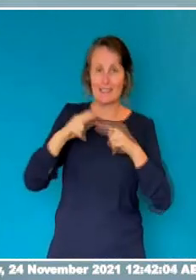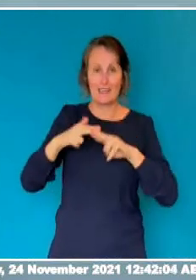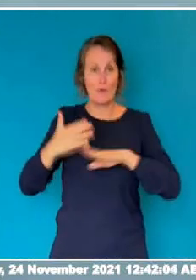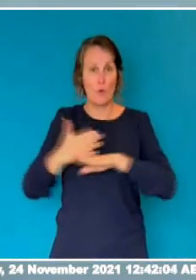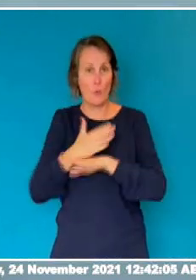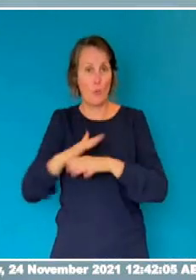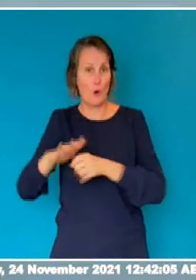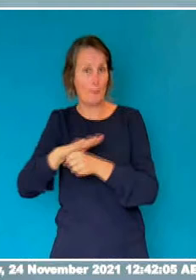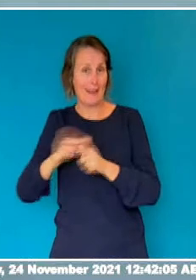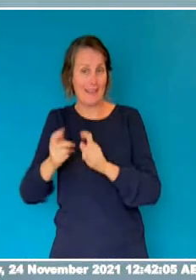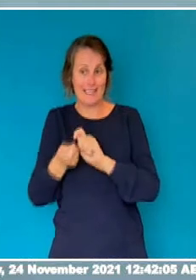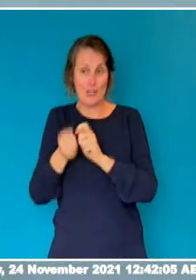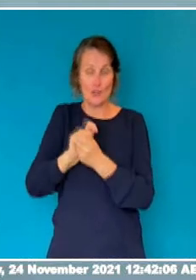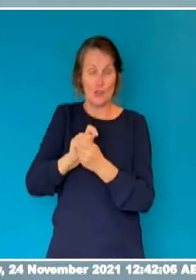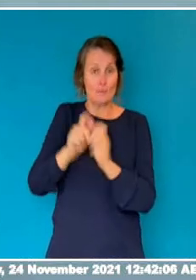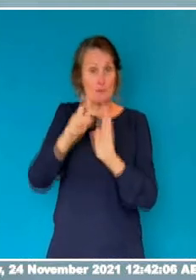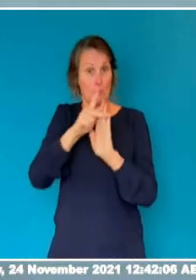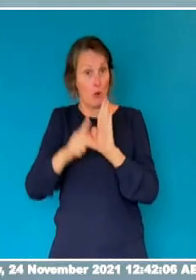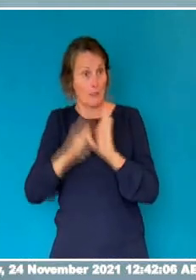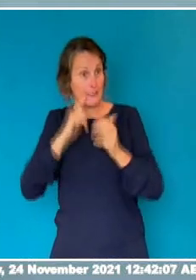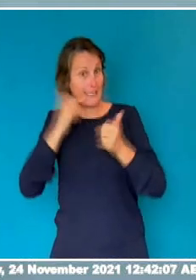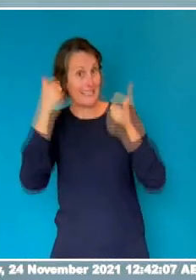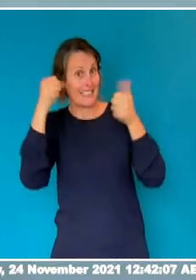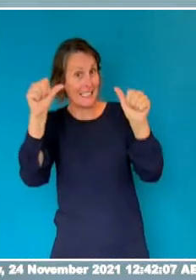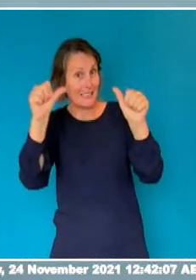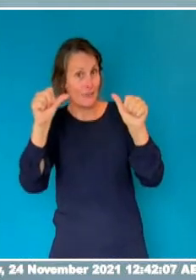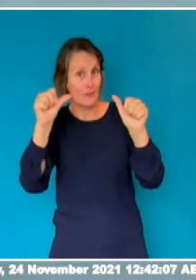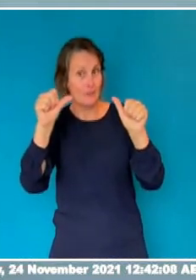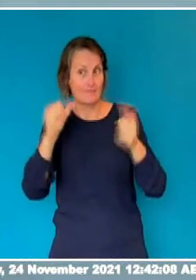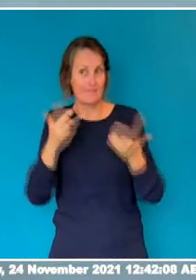achieving the outcome it is designed to achieve, it's difficult to make that judgment